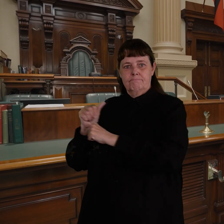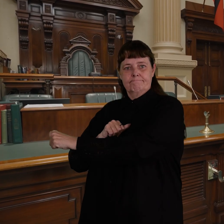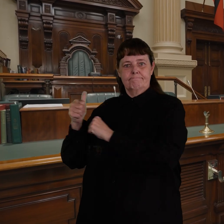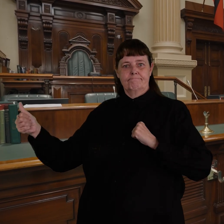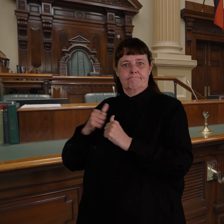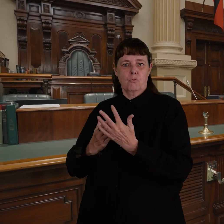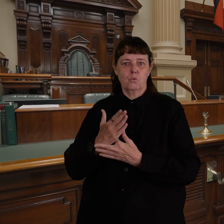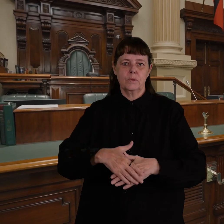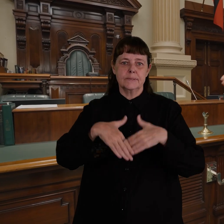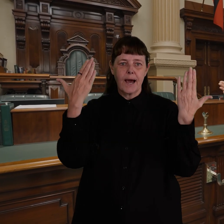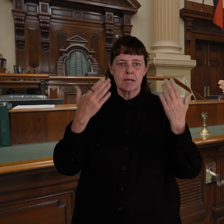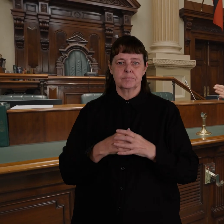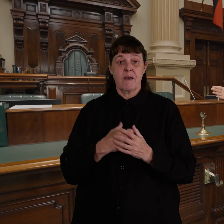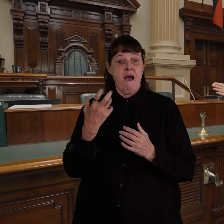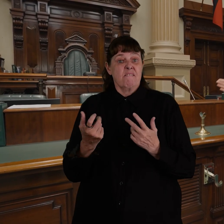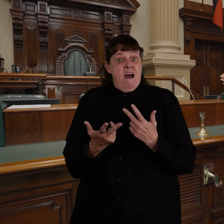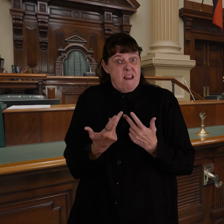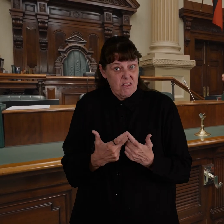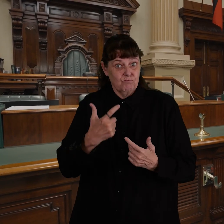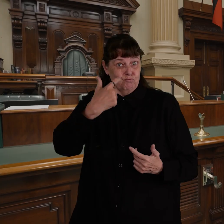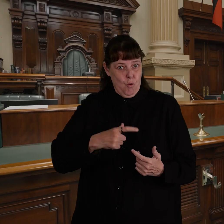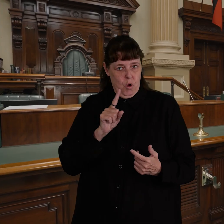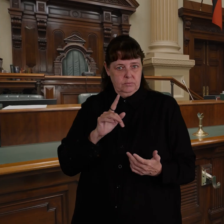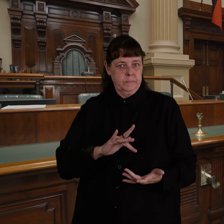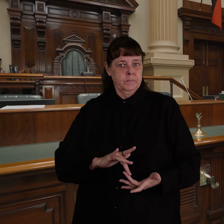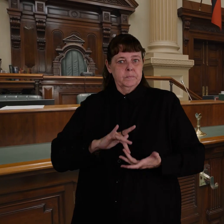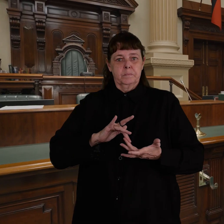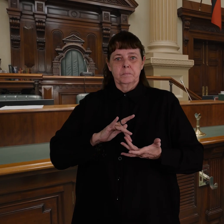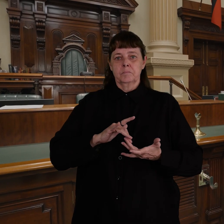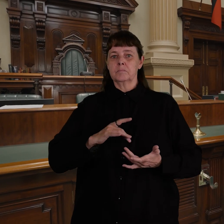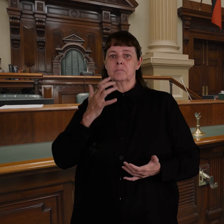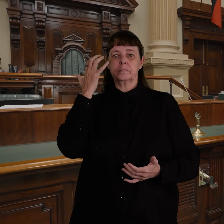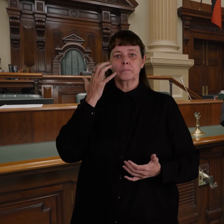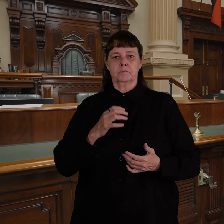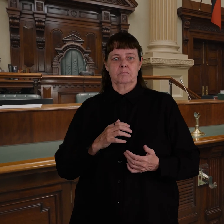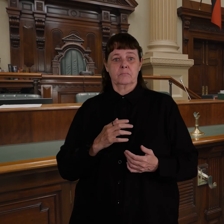throughout the day. There's another titled role that sits here. They've got a ceremonial title